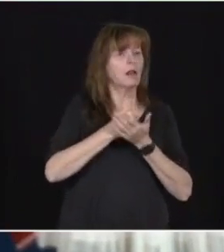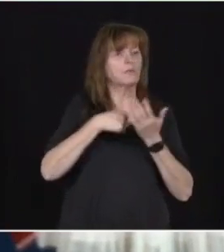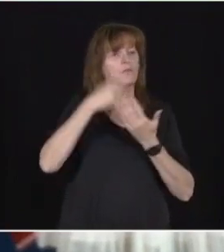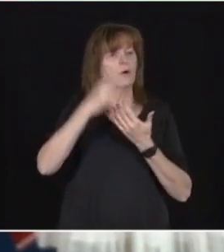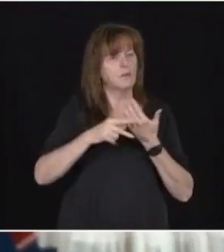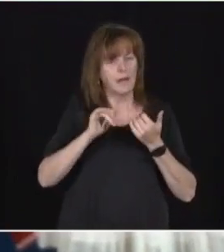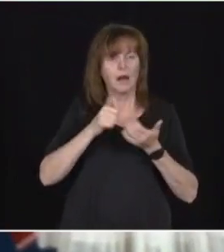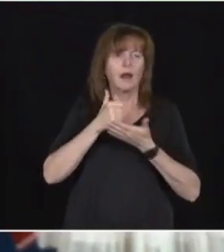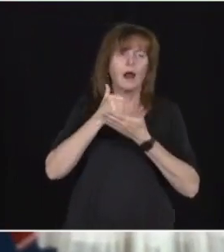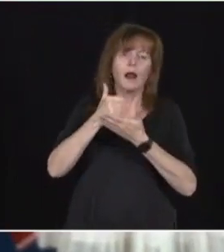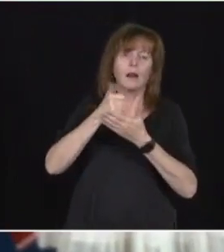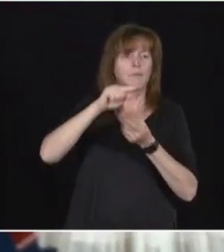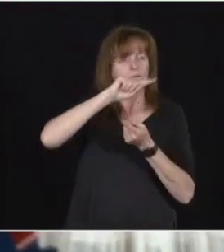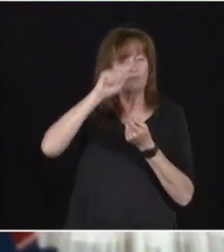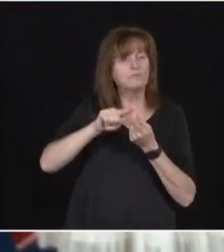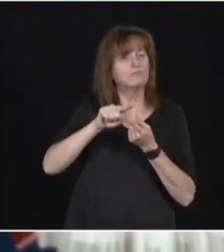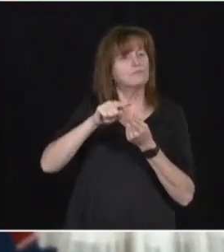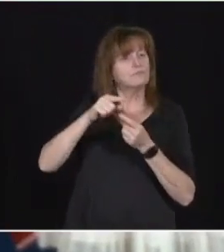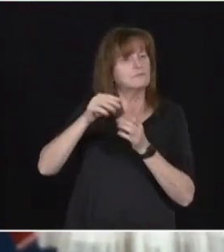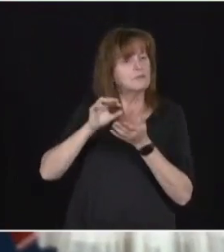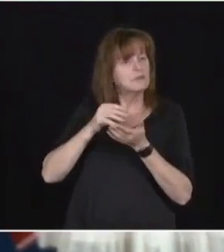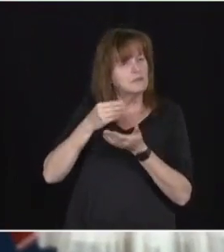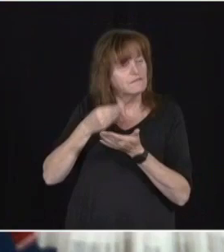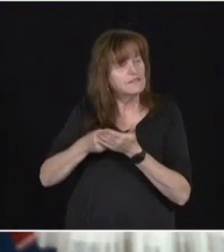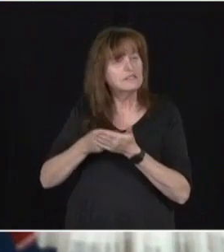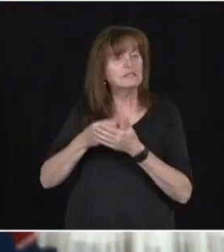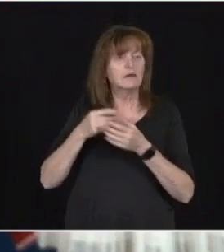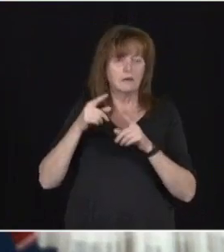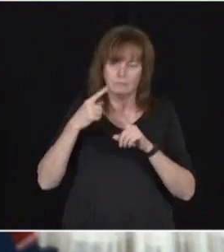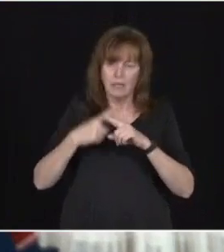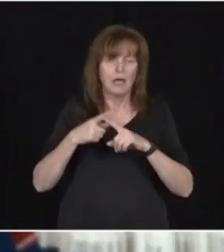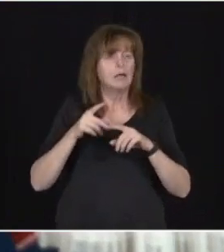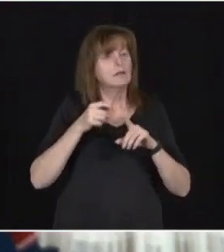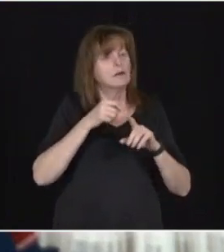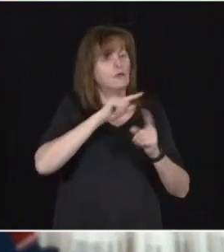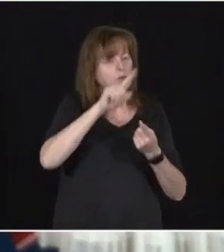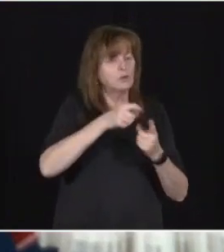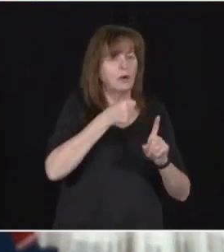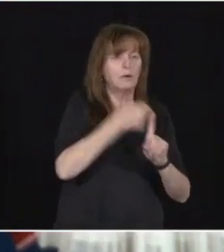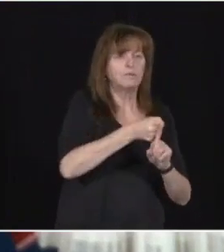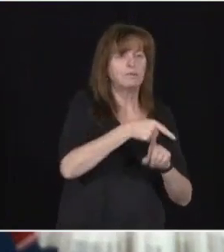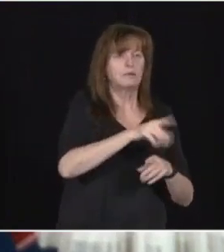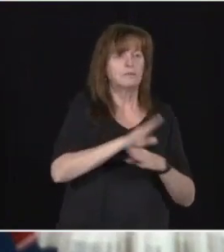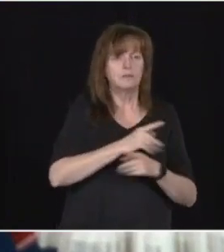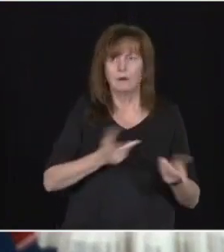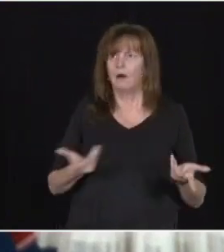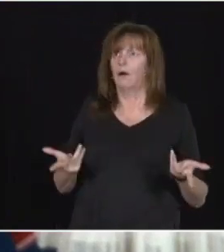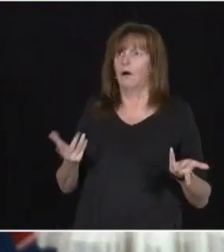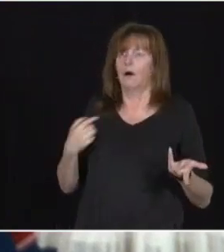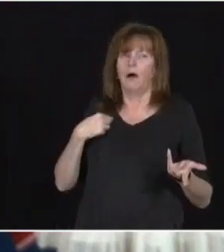which would help them get rent and reduce the impact of small business. So they are kind of stuck.